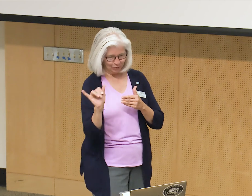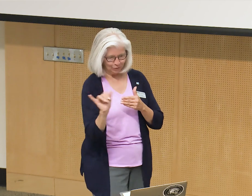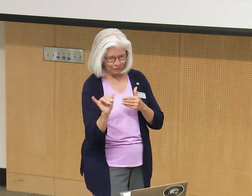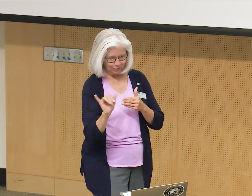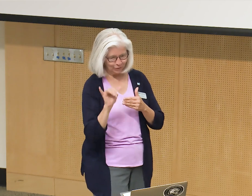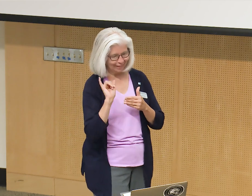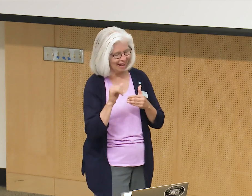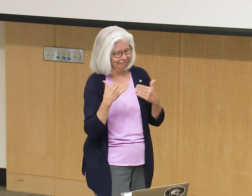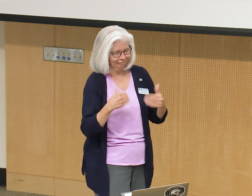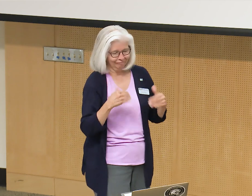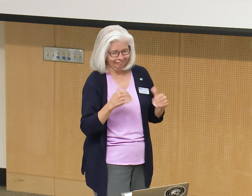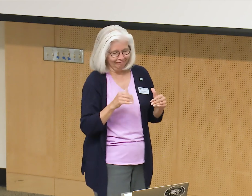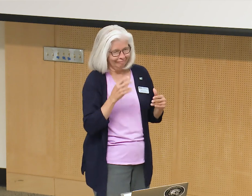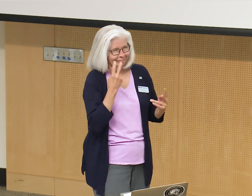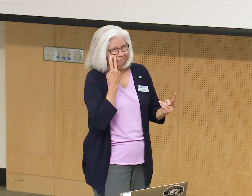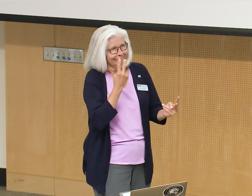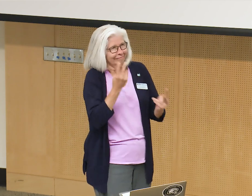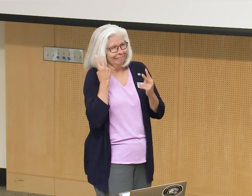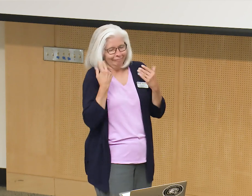and brings fond memories.